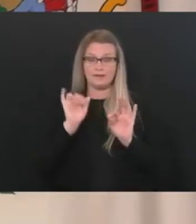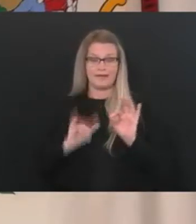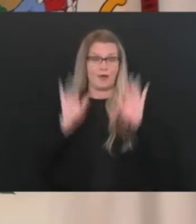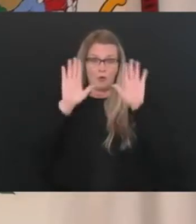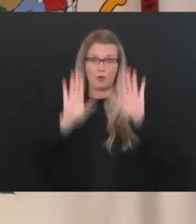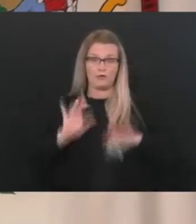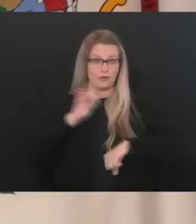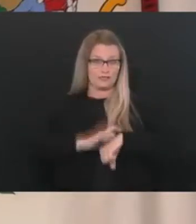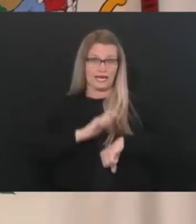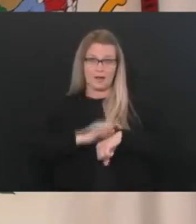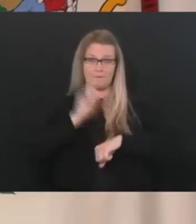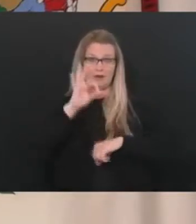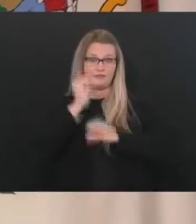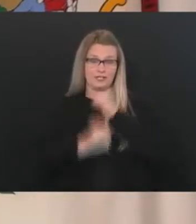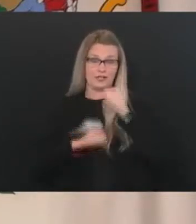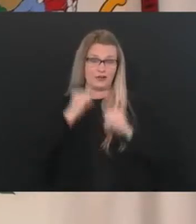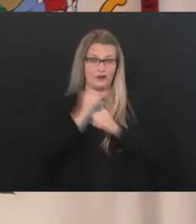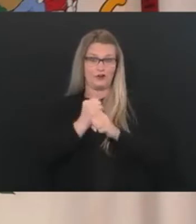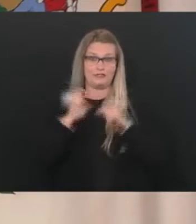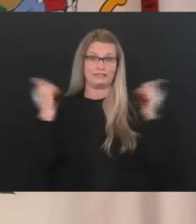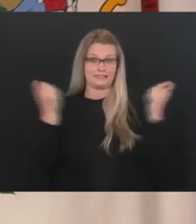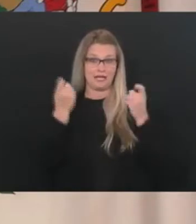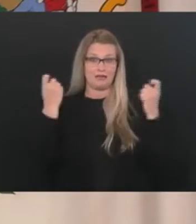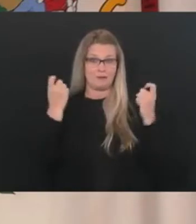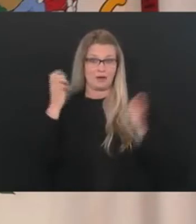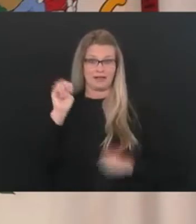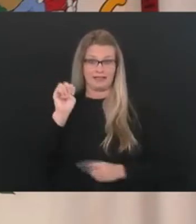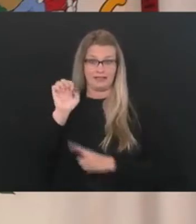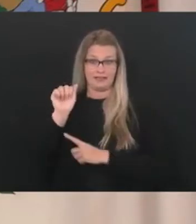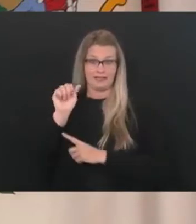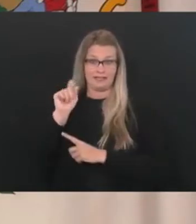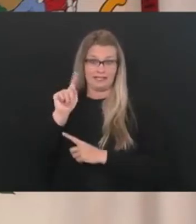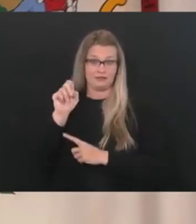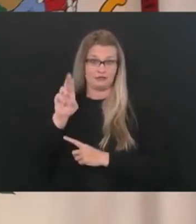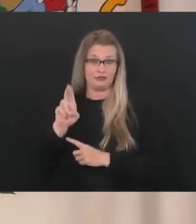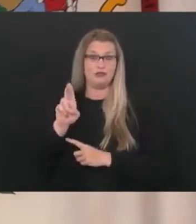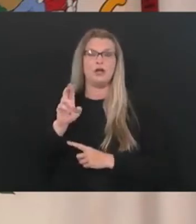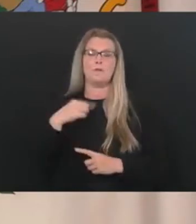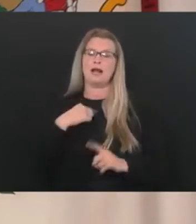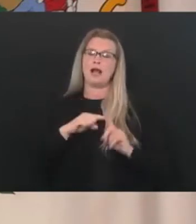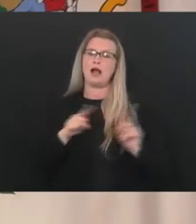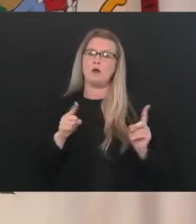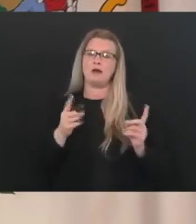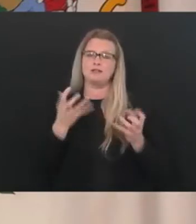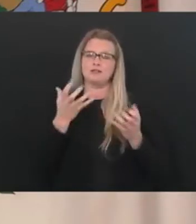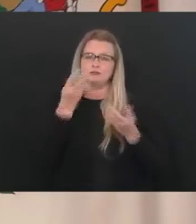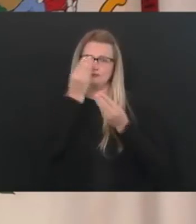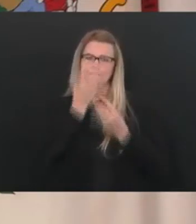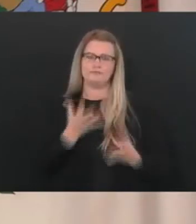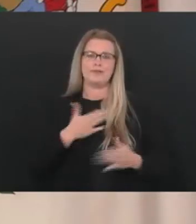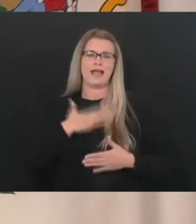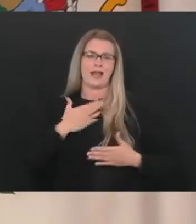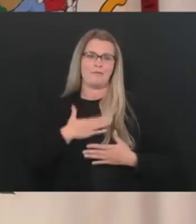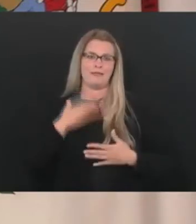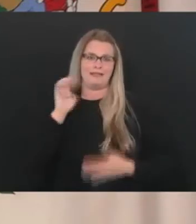SOCIAL DISTANCING, AND I KNOW HOW IMPORTANT THIS WONDERFUL, WONDERFUL TIME OF YEAR IS, AND